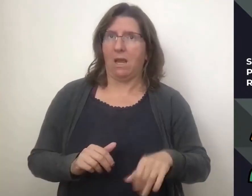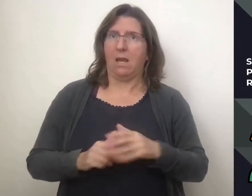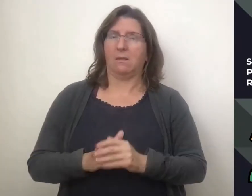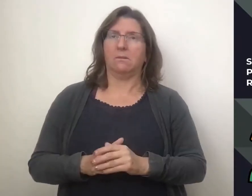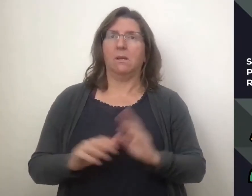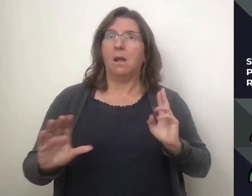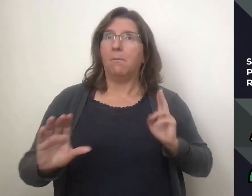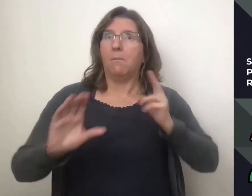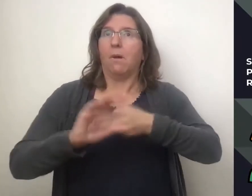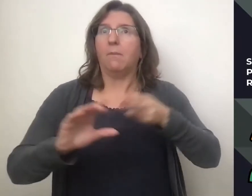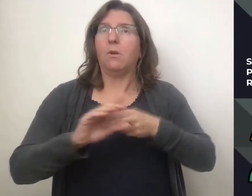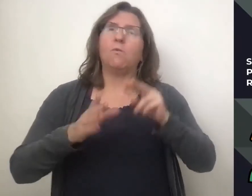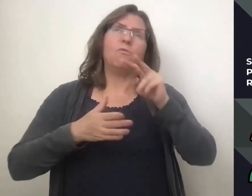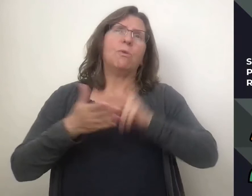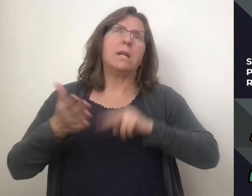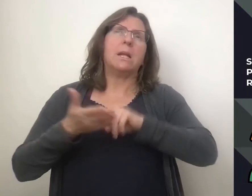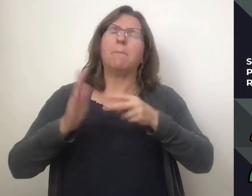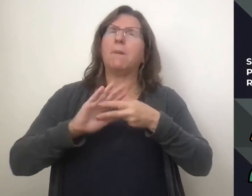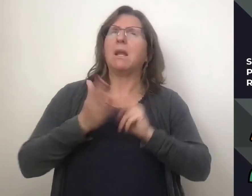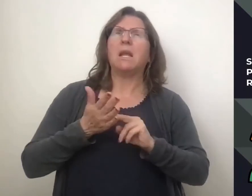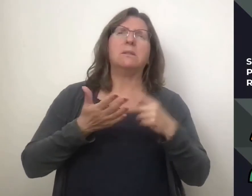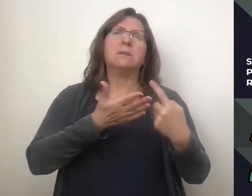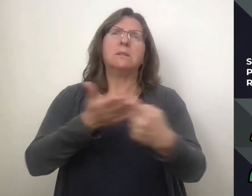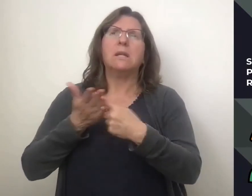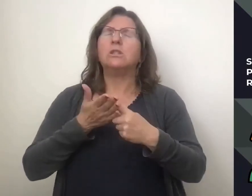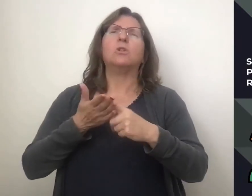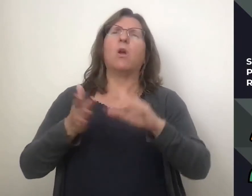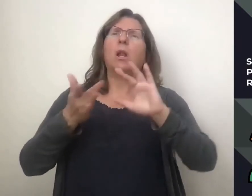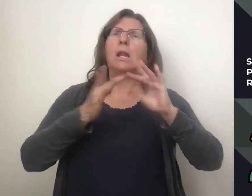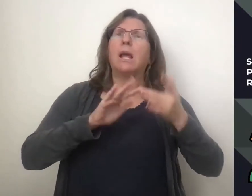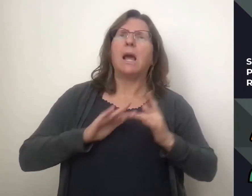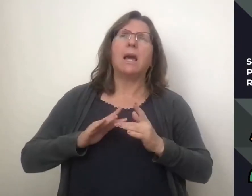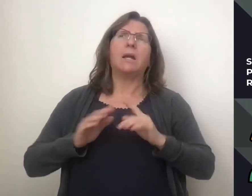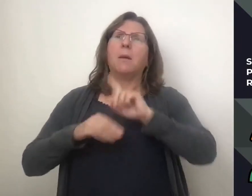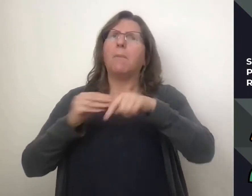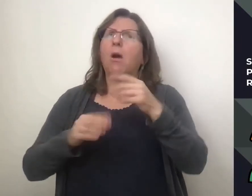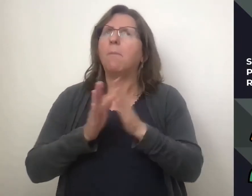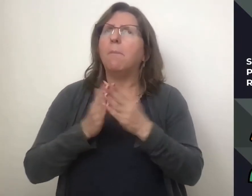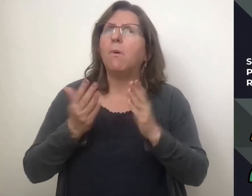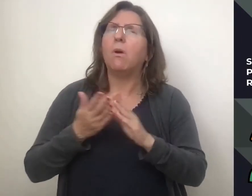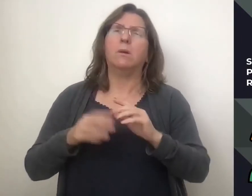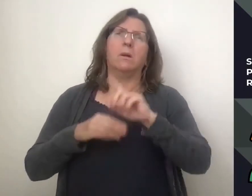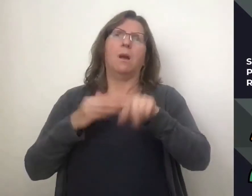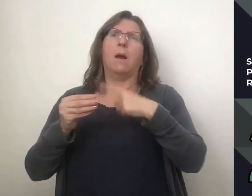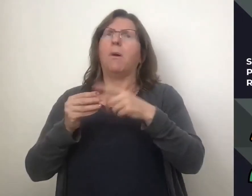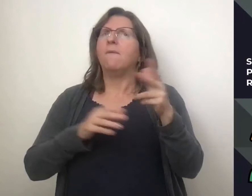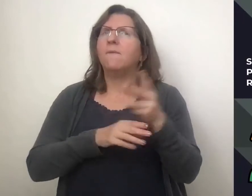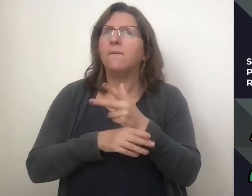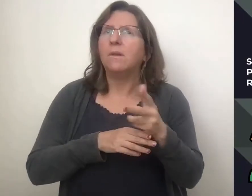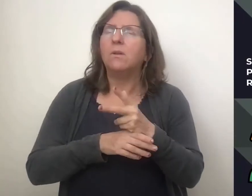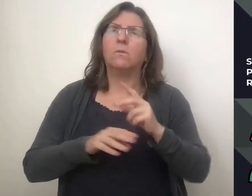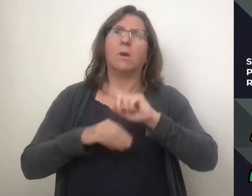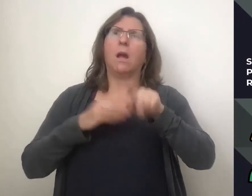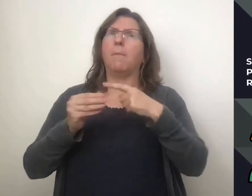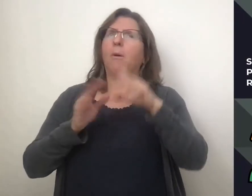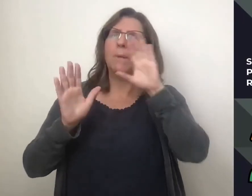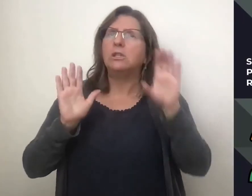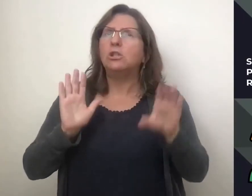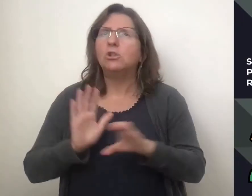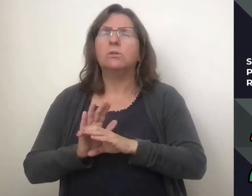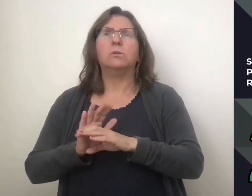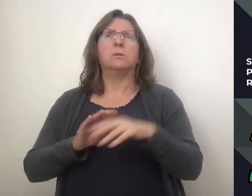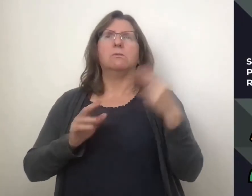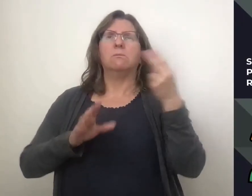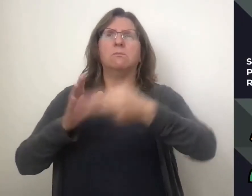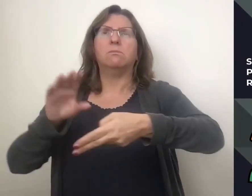Participatory reading connects people online to discuss books, videos, images